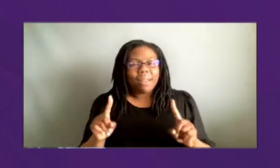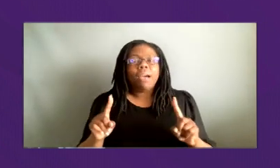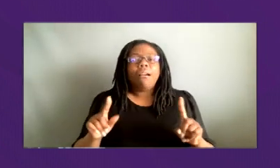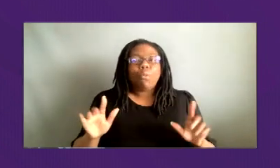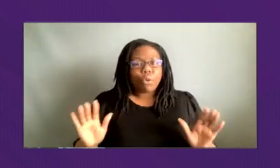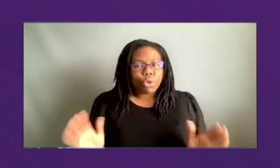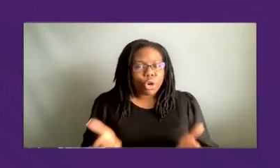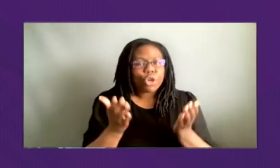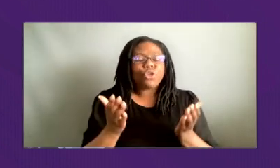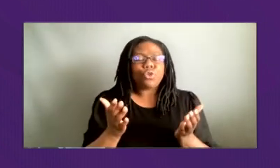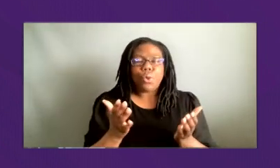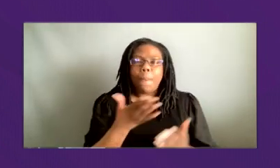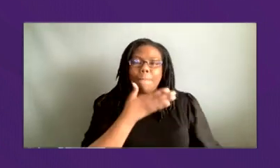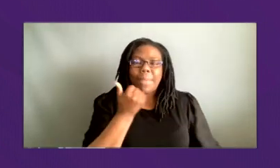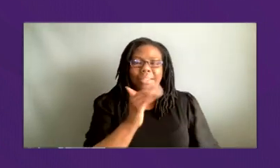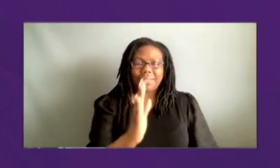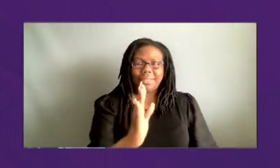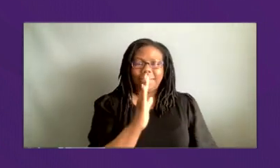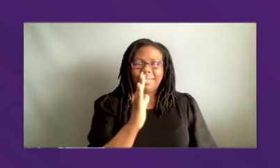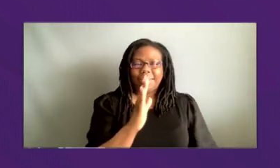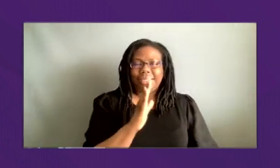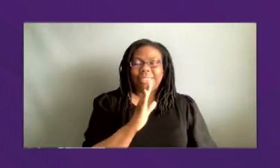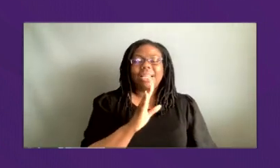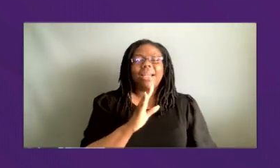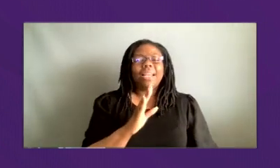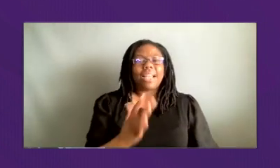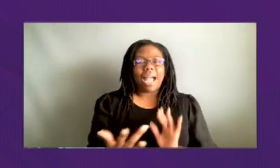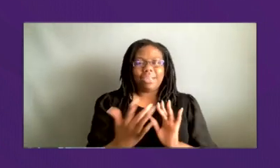directly because we will not be able to cover it in the short amount of time we have left.